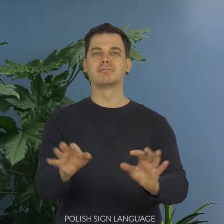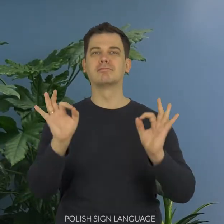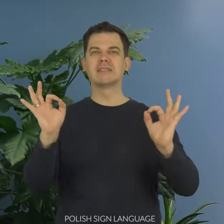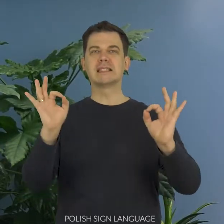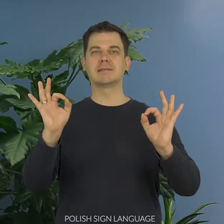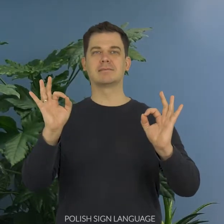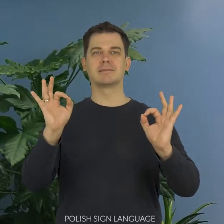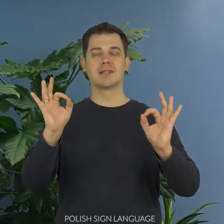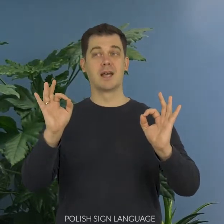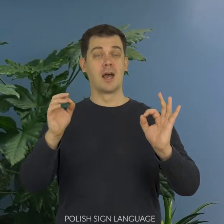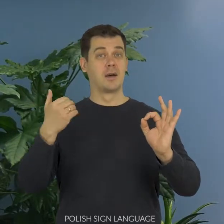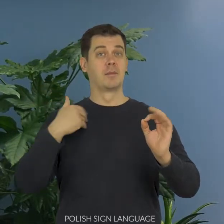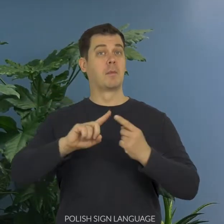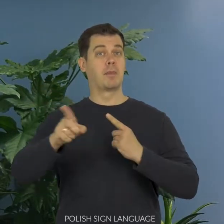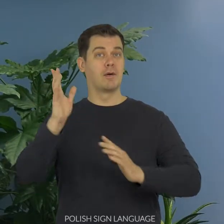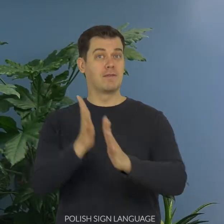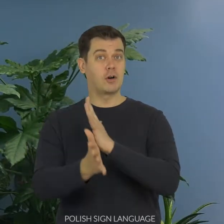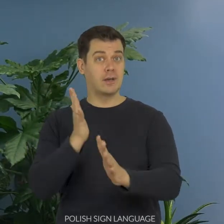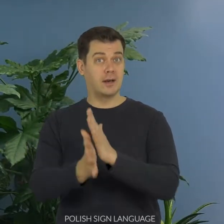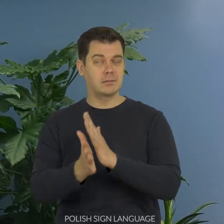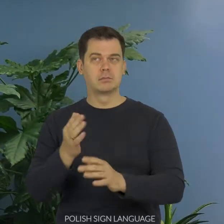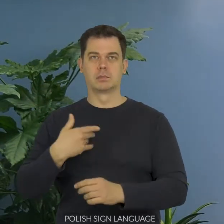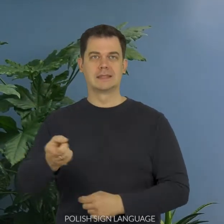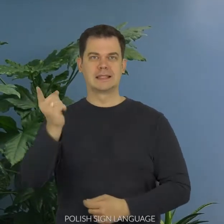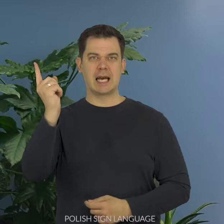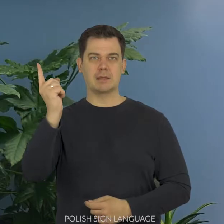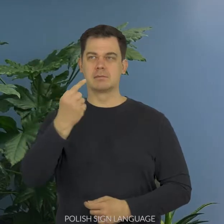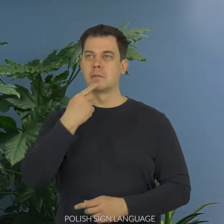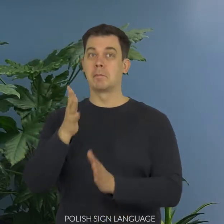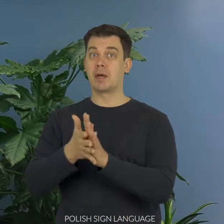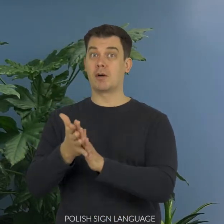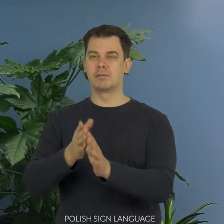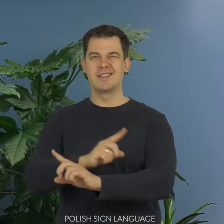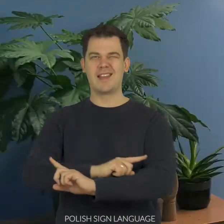In post-war Poland, made a decizion about the prohibition of learning sing language.